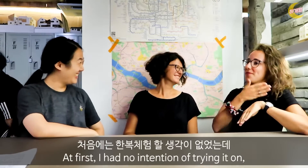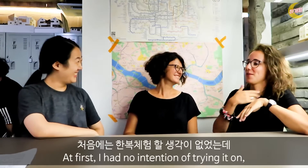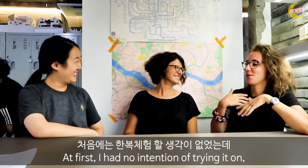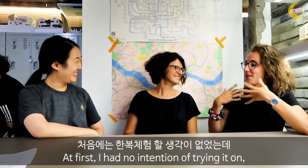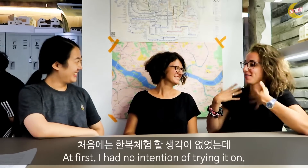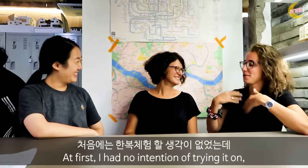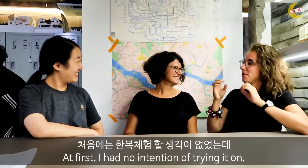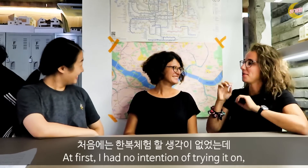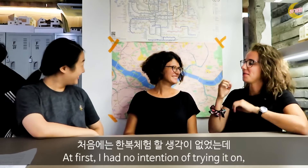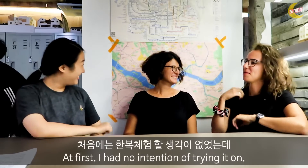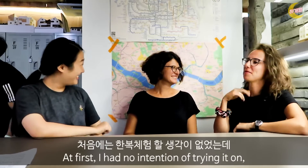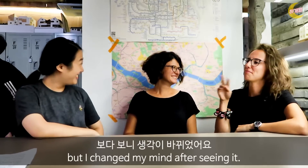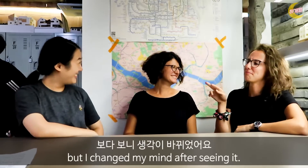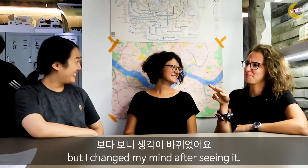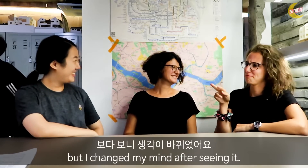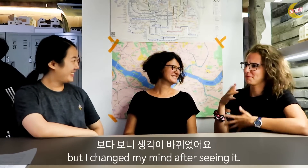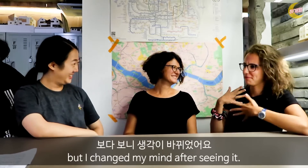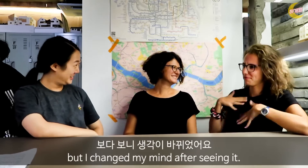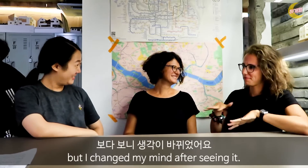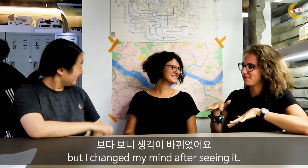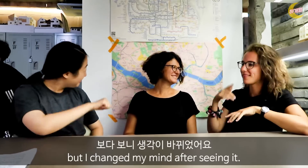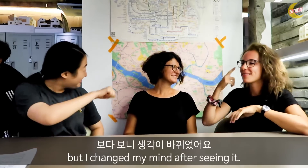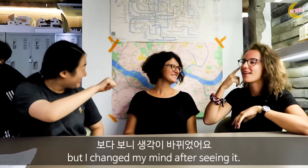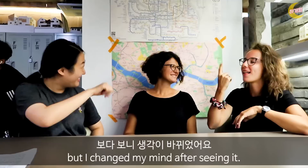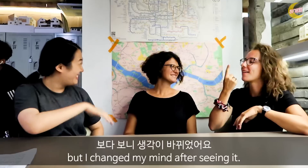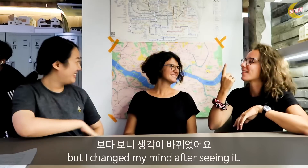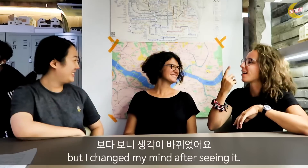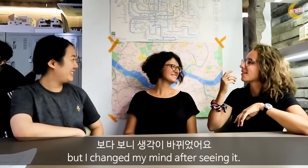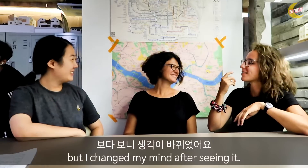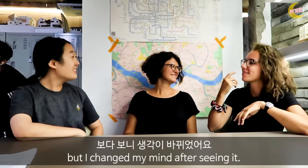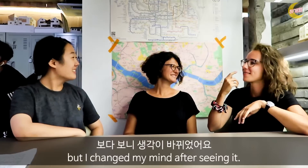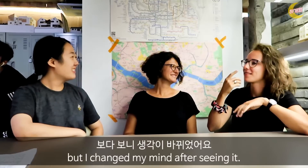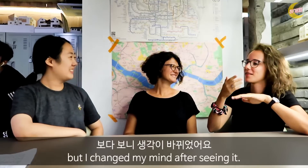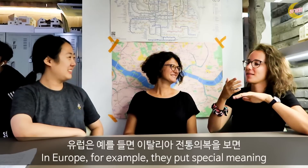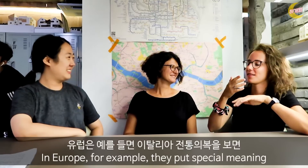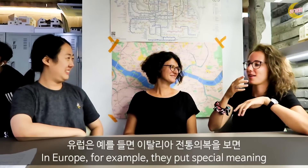At first, I had no intention of trying it on, but I changed my mind after seeing it.